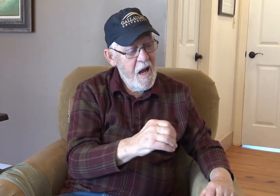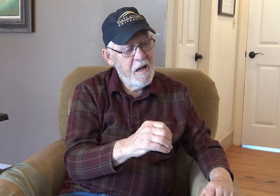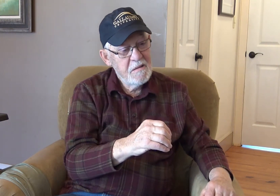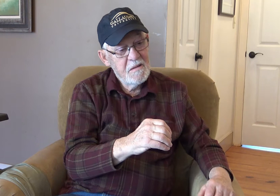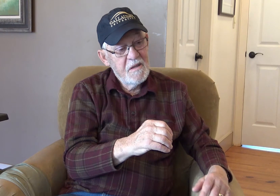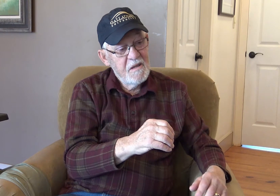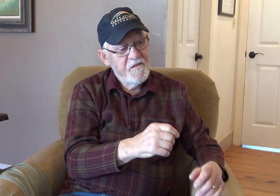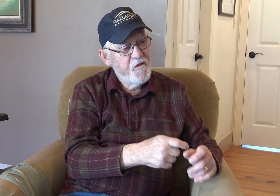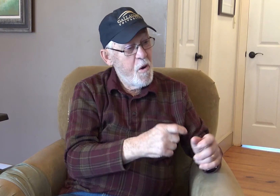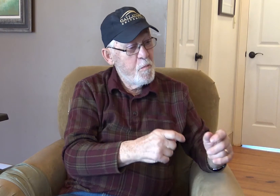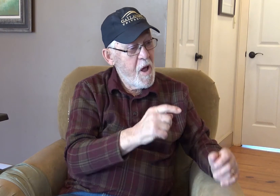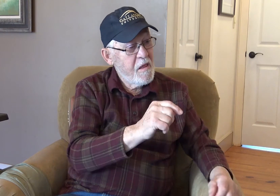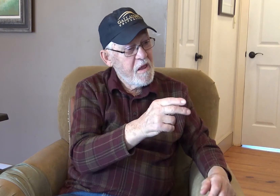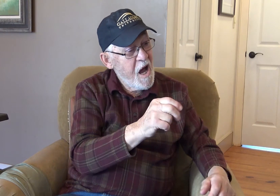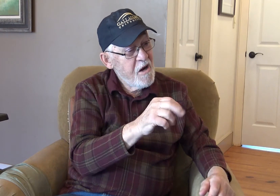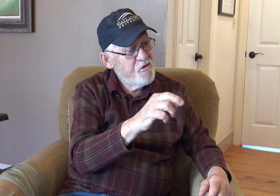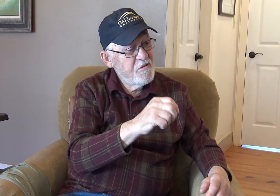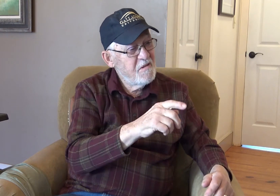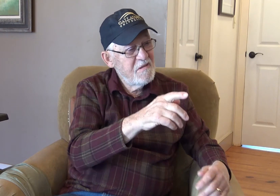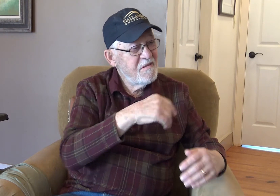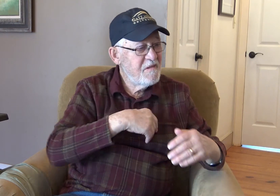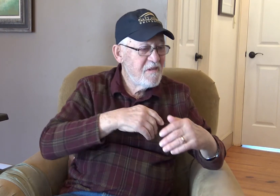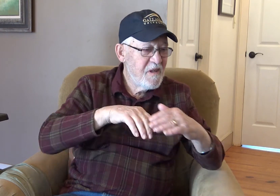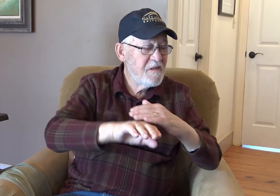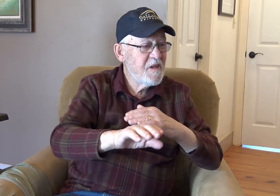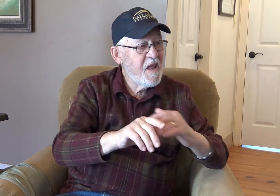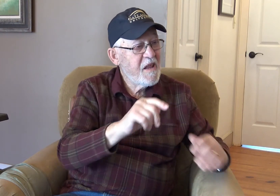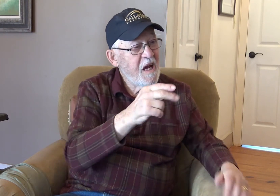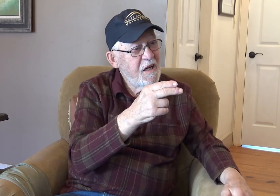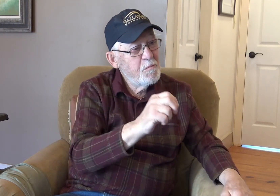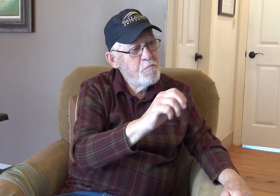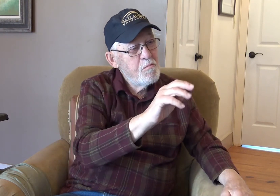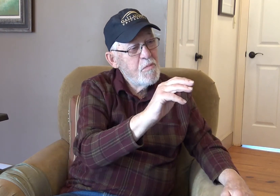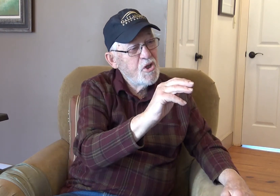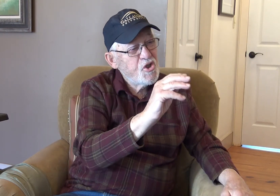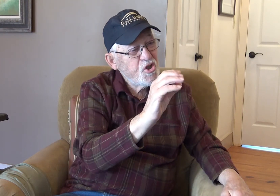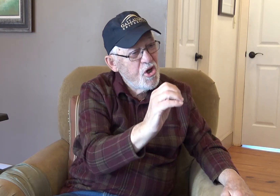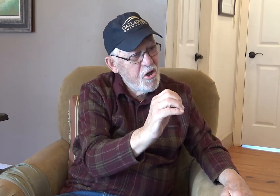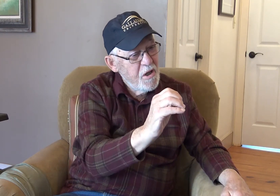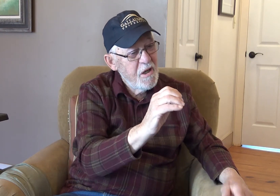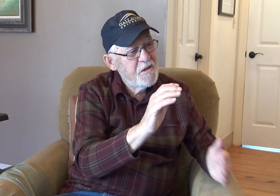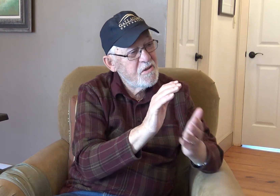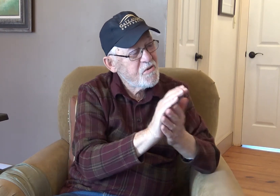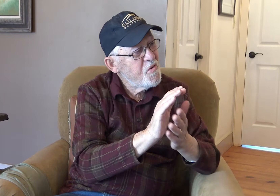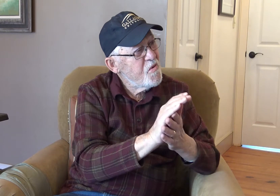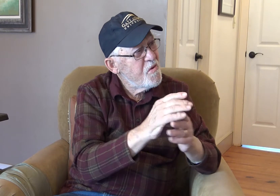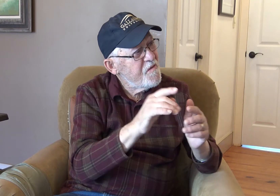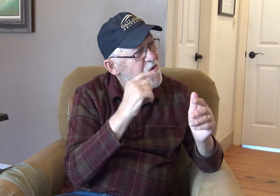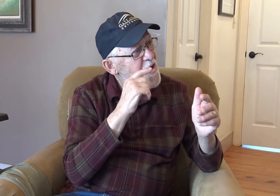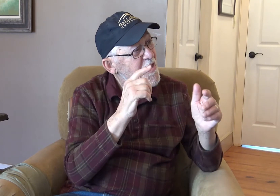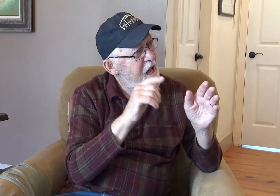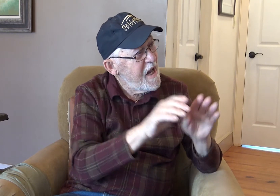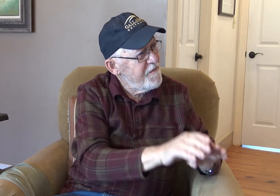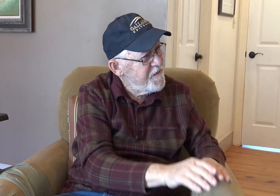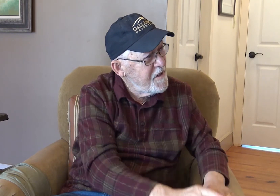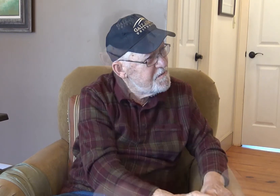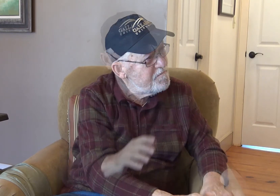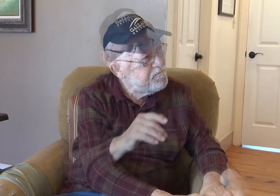From there, I entered the Missouri School for the Deaf.